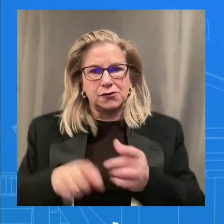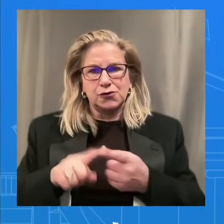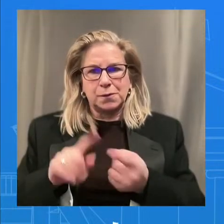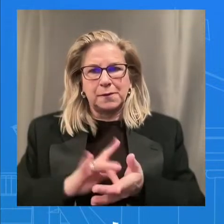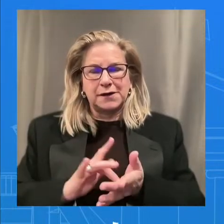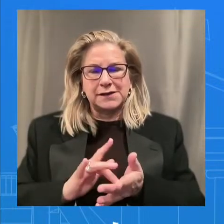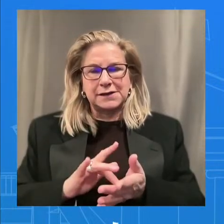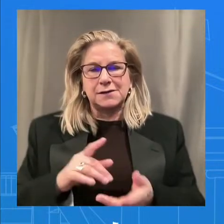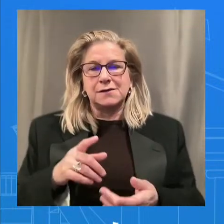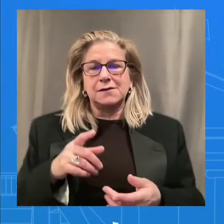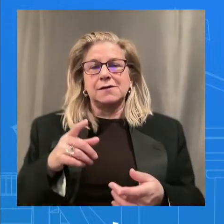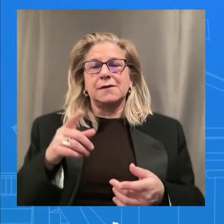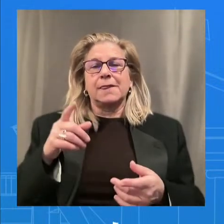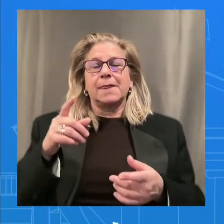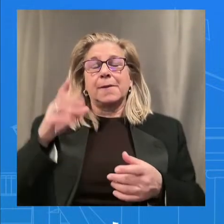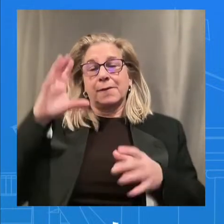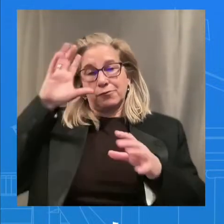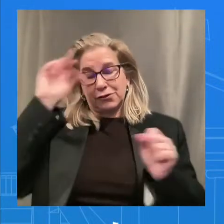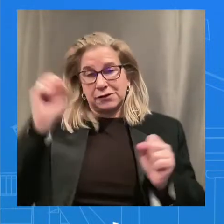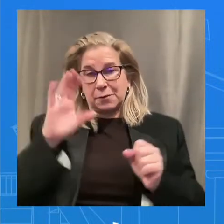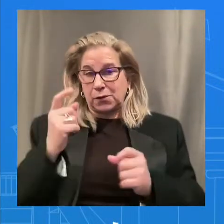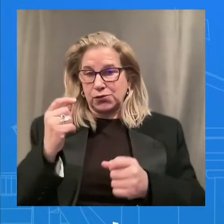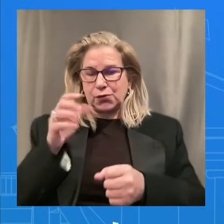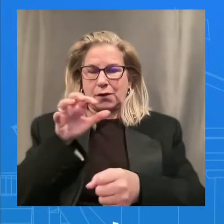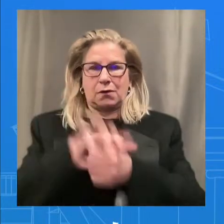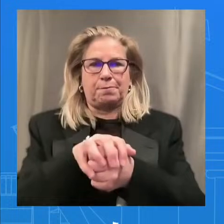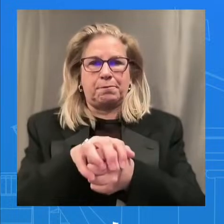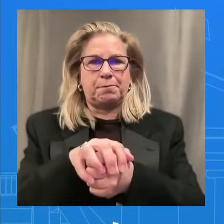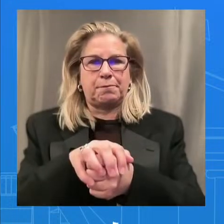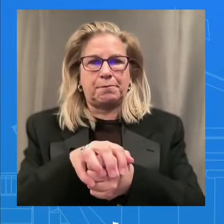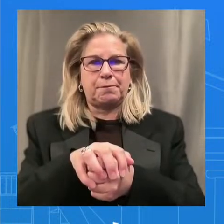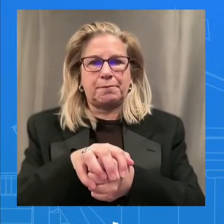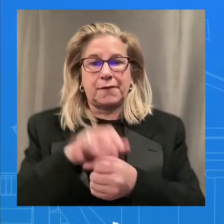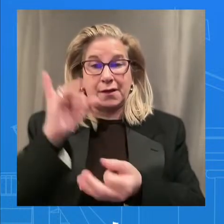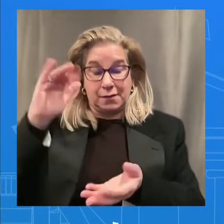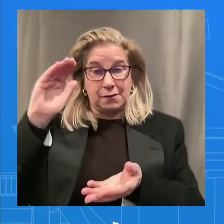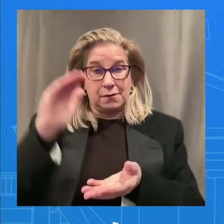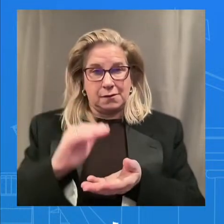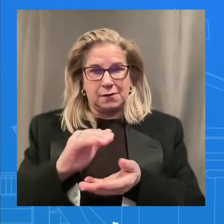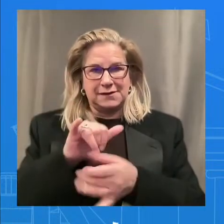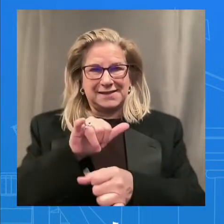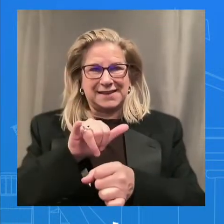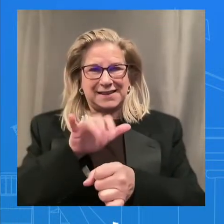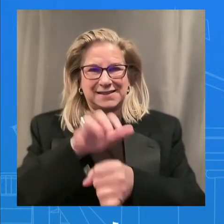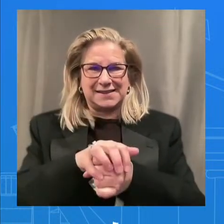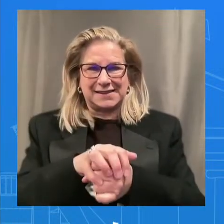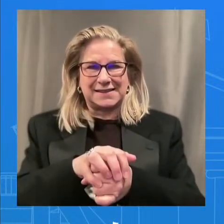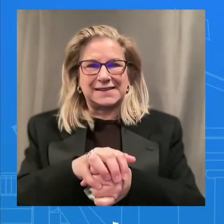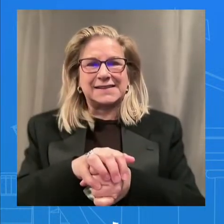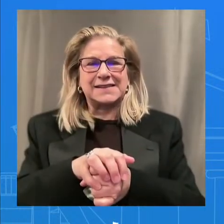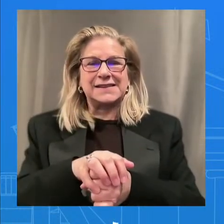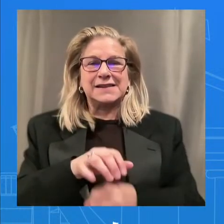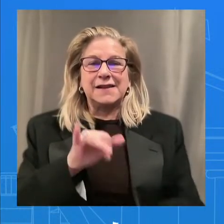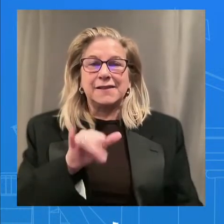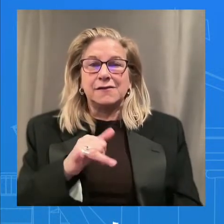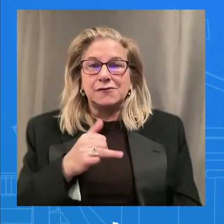a life-changing effort for seniors. And so, look, not going to get ahead